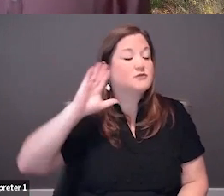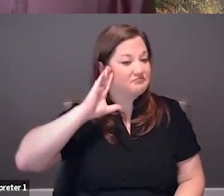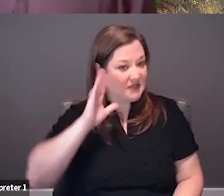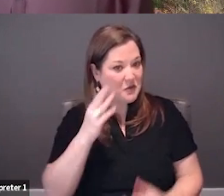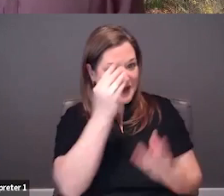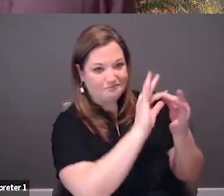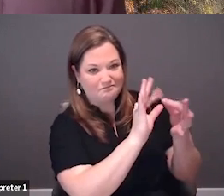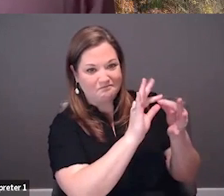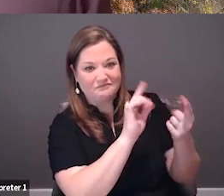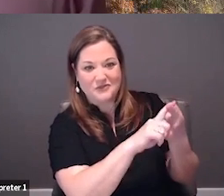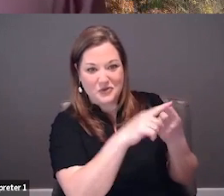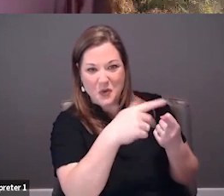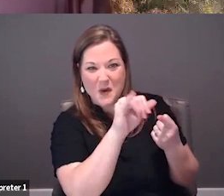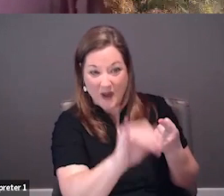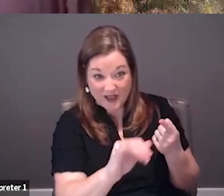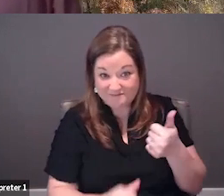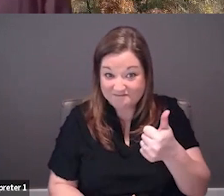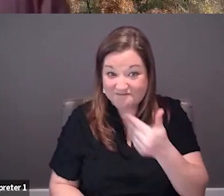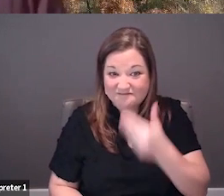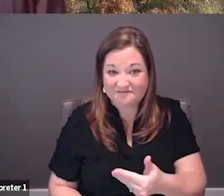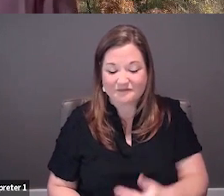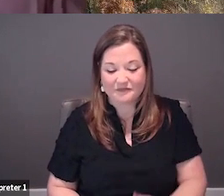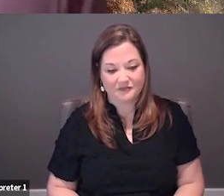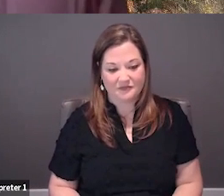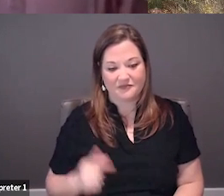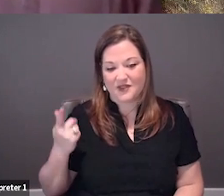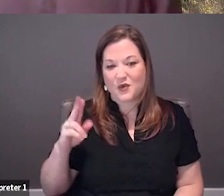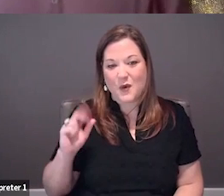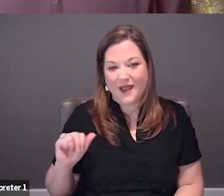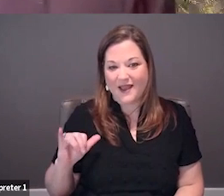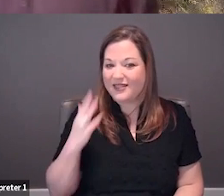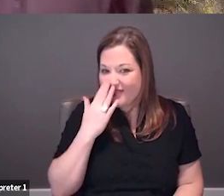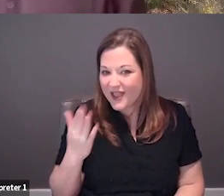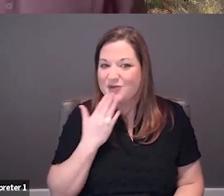Thank you. Thanks, again, for having me. I tried to jump the gun there.